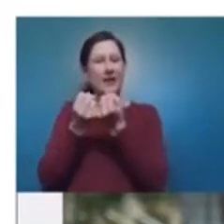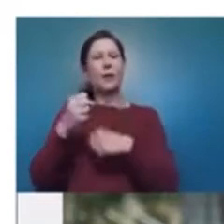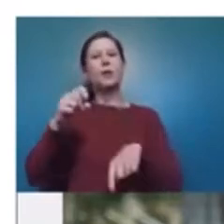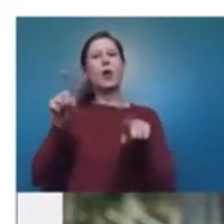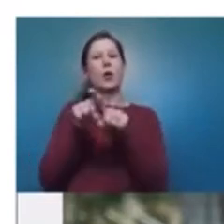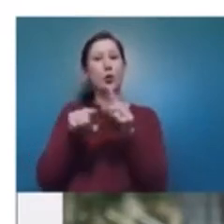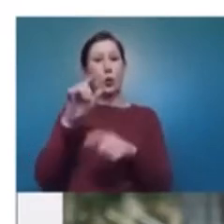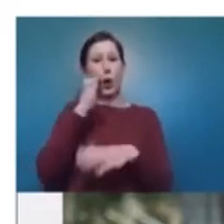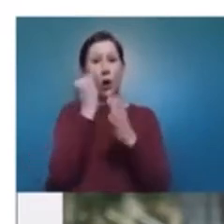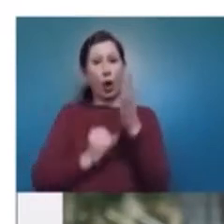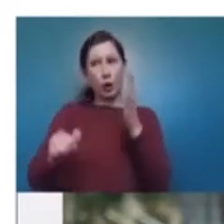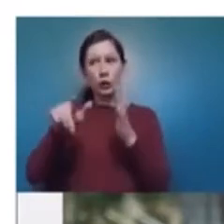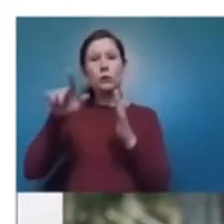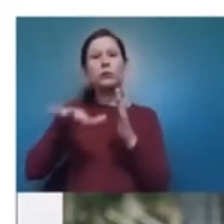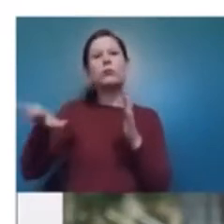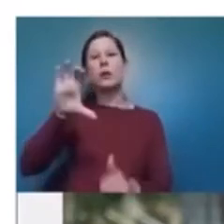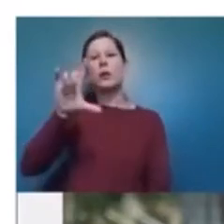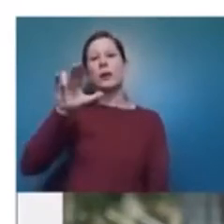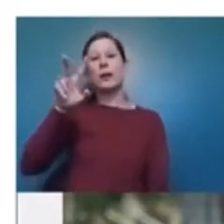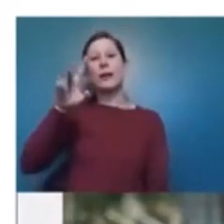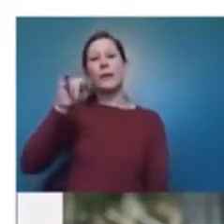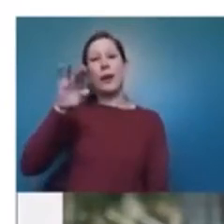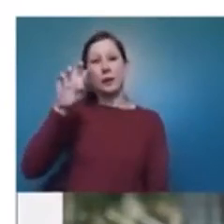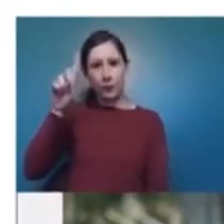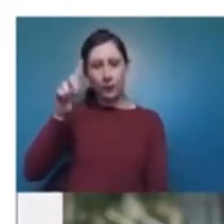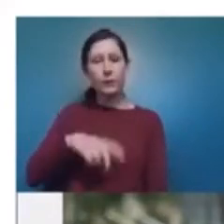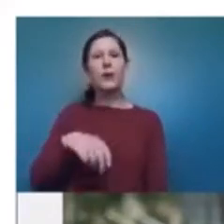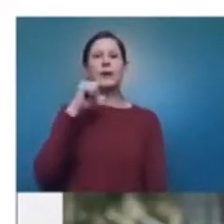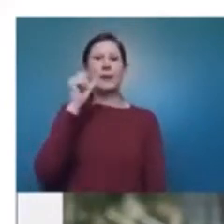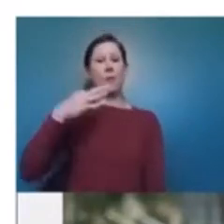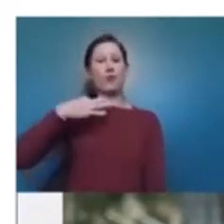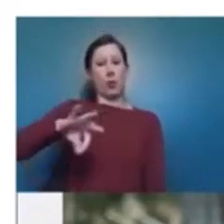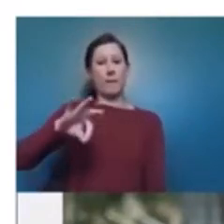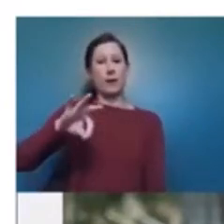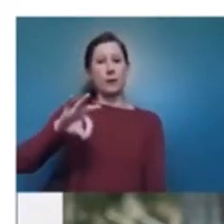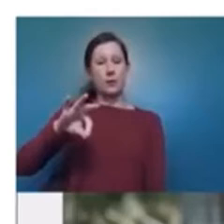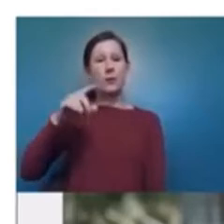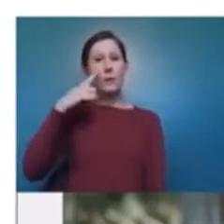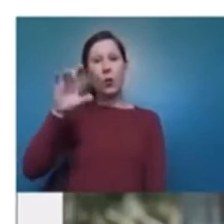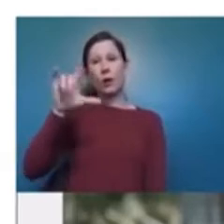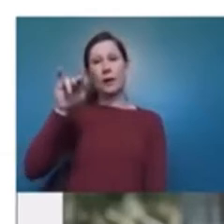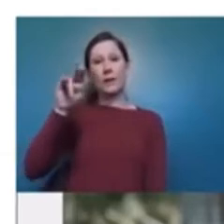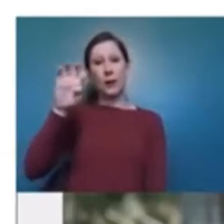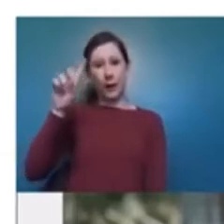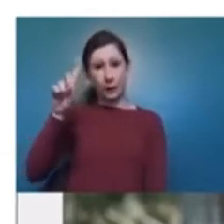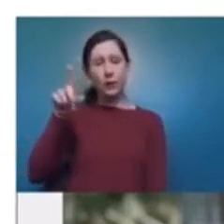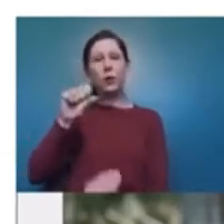and Positively Cleveland, the new the nonprofit organization dedicated to driving economic vitality for the region through